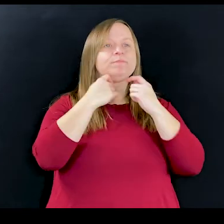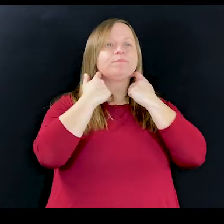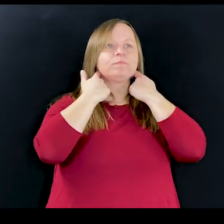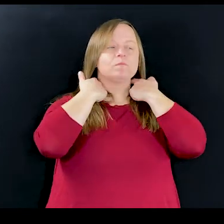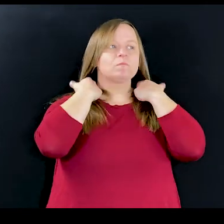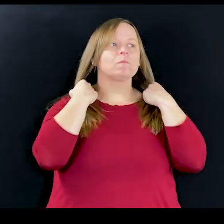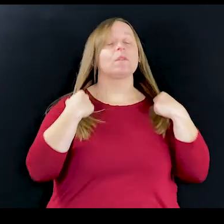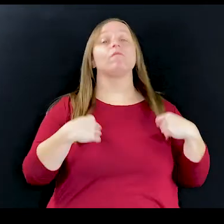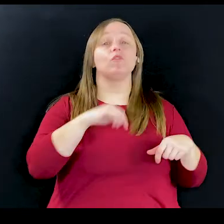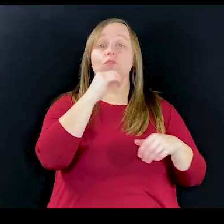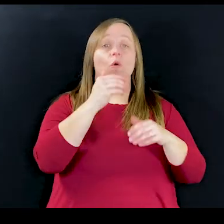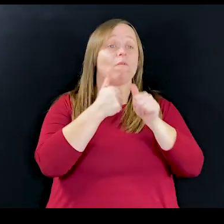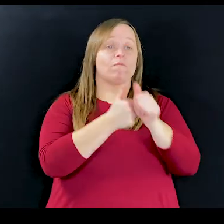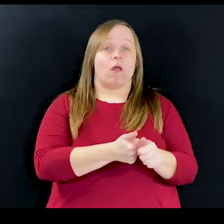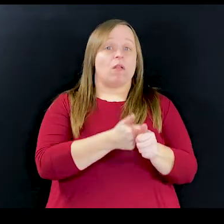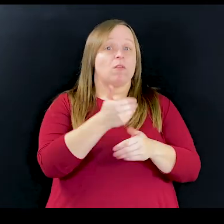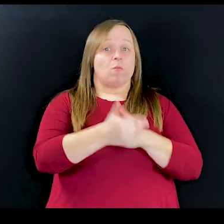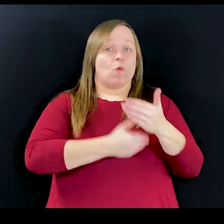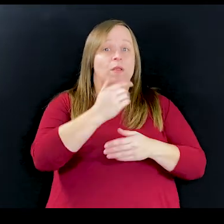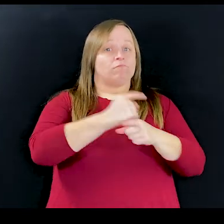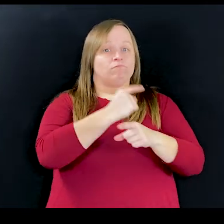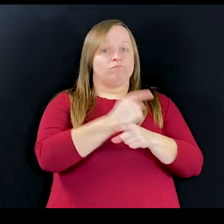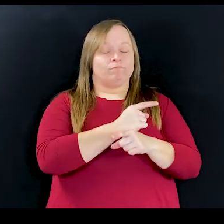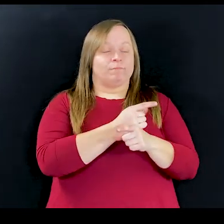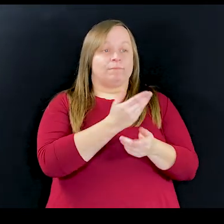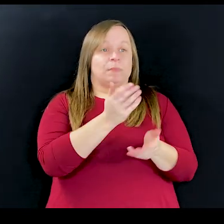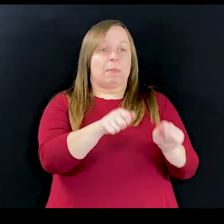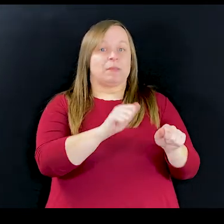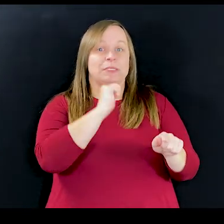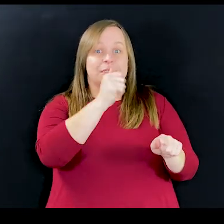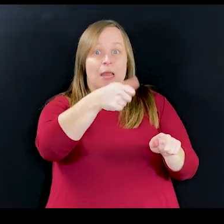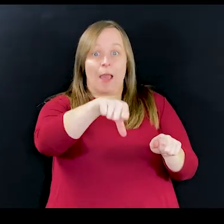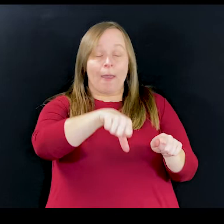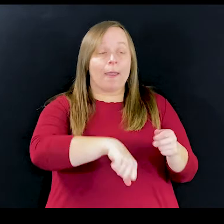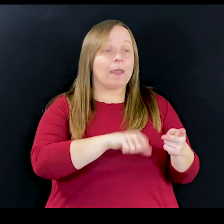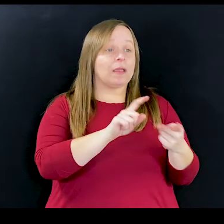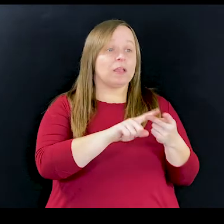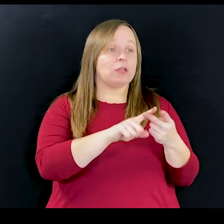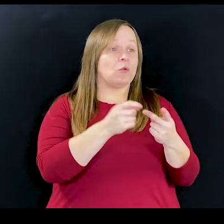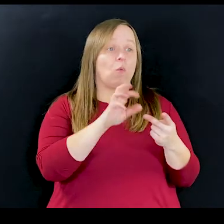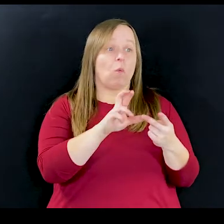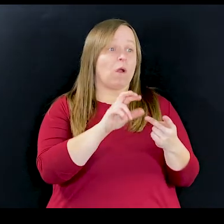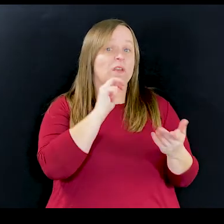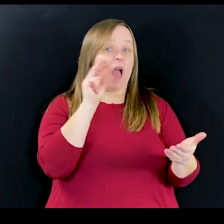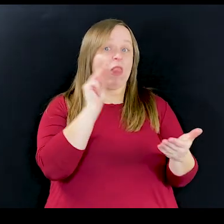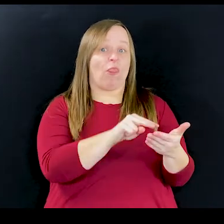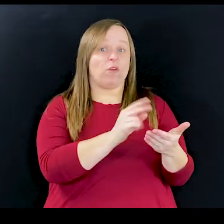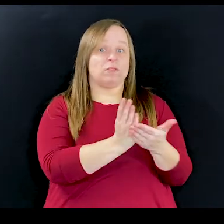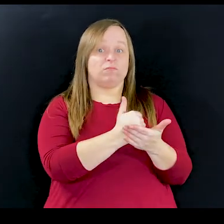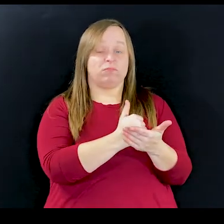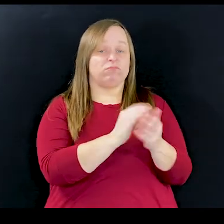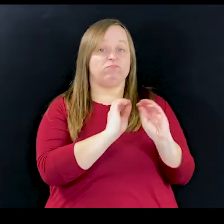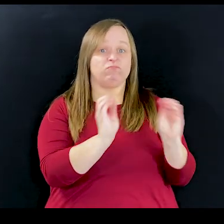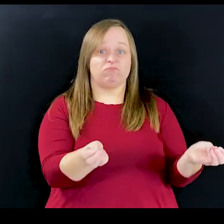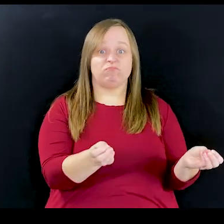If you don't follow the process, your claim may be denied or not even properly submitted